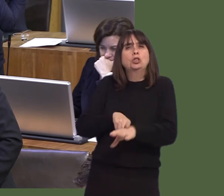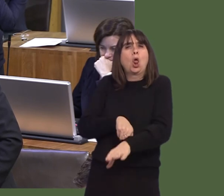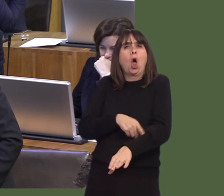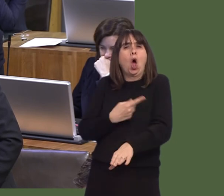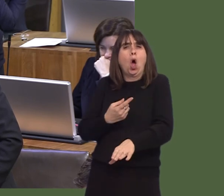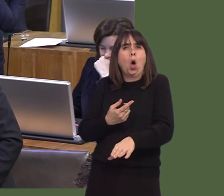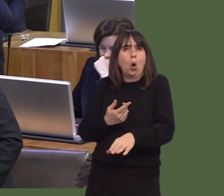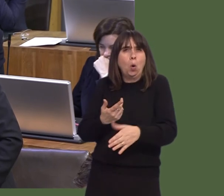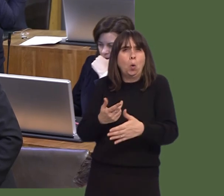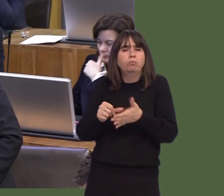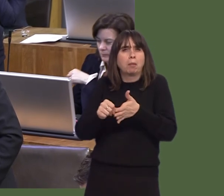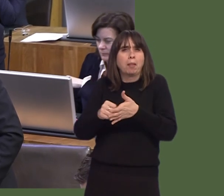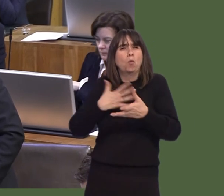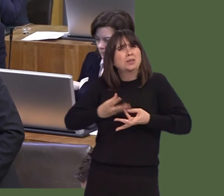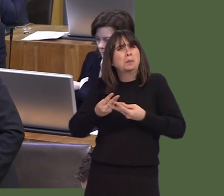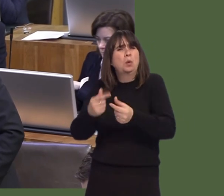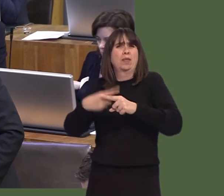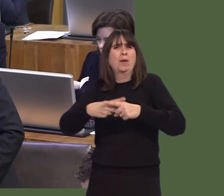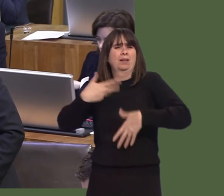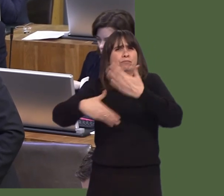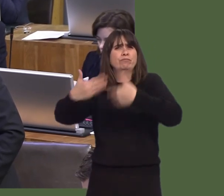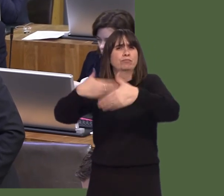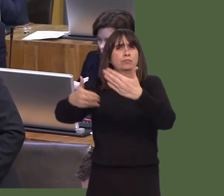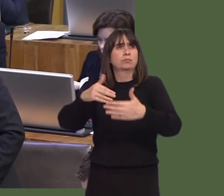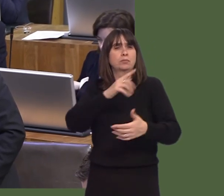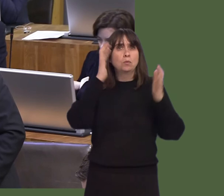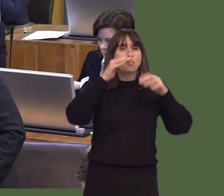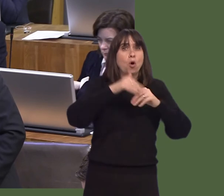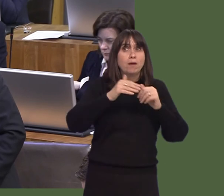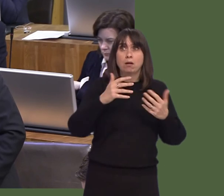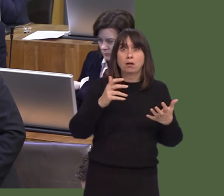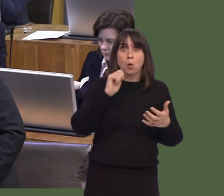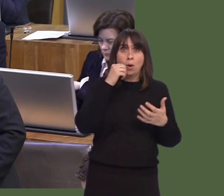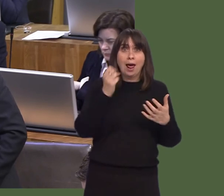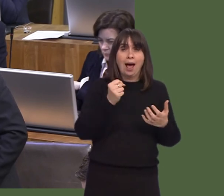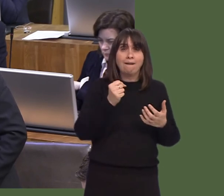Carwyn Jones AM: Well, Iíve visited Flanders a number of times, of course, and as the Member